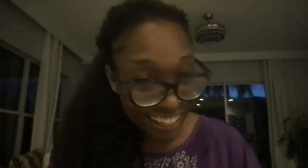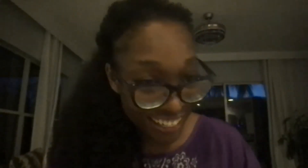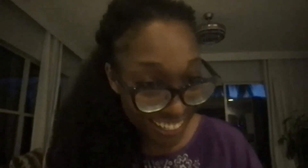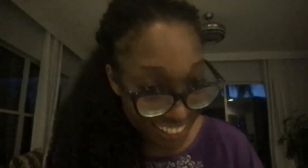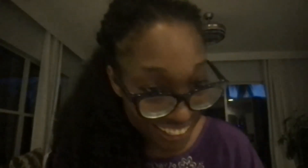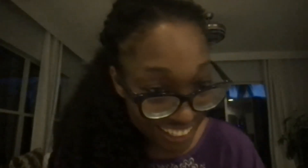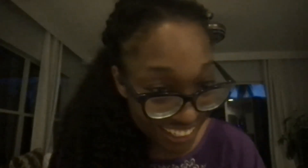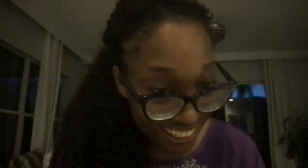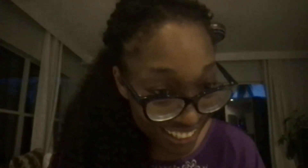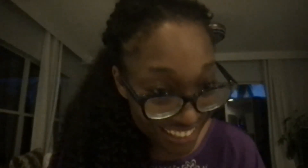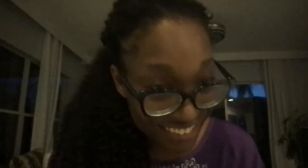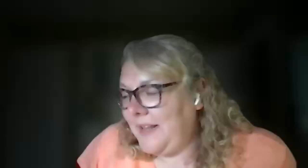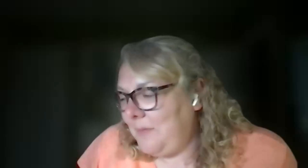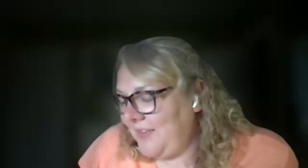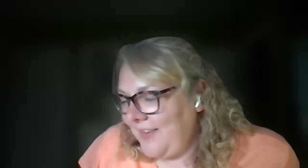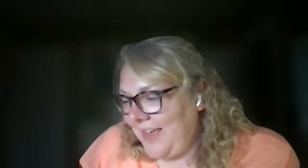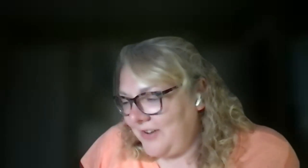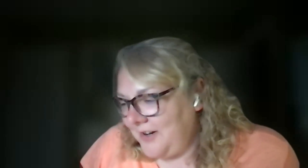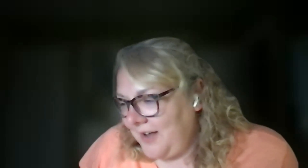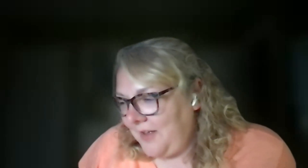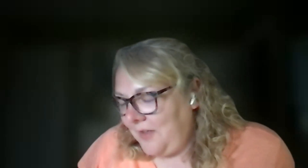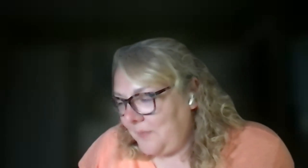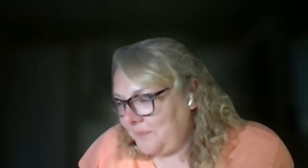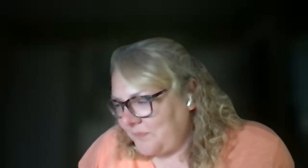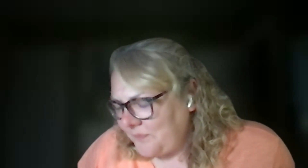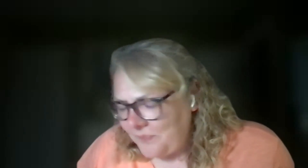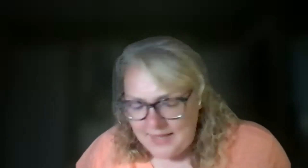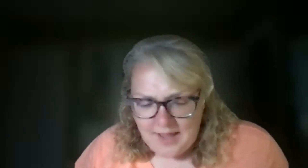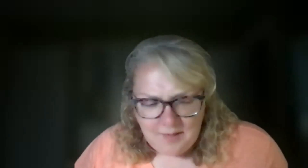Heather: Hi, my name is Heather.